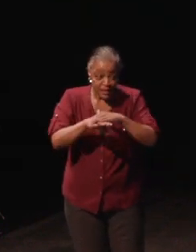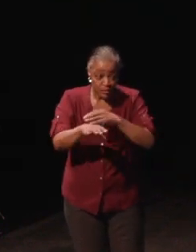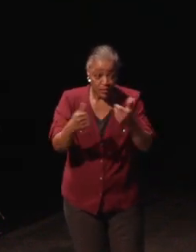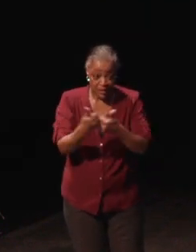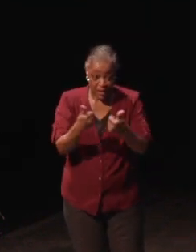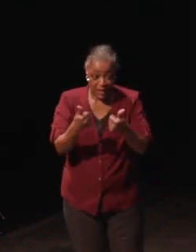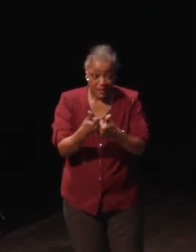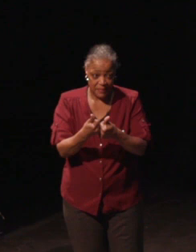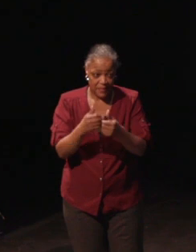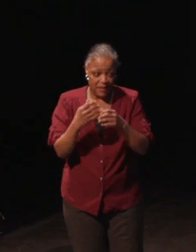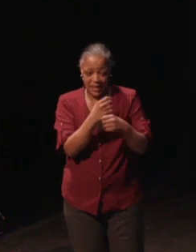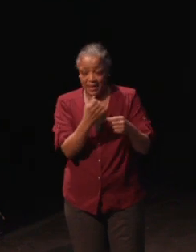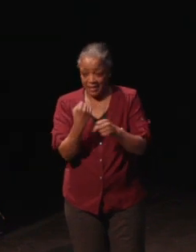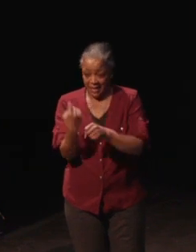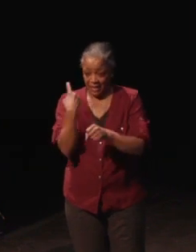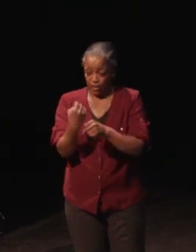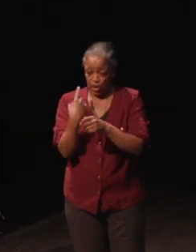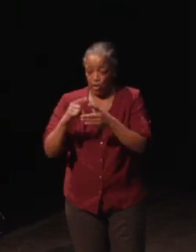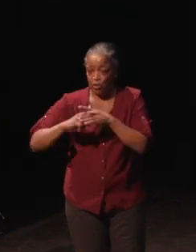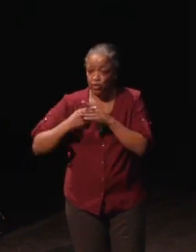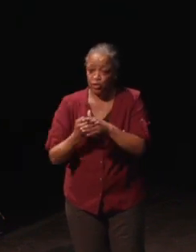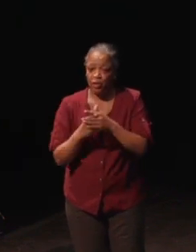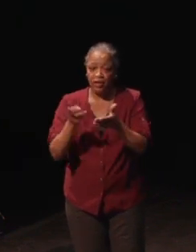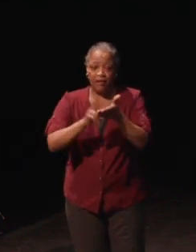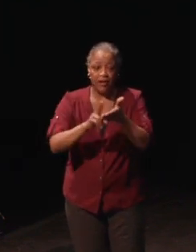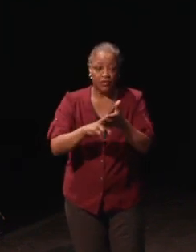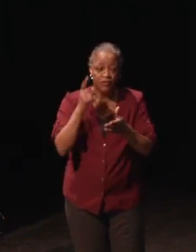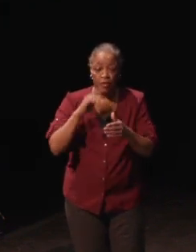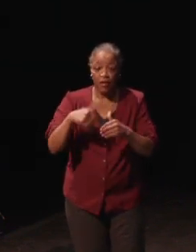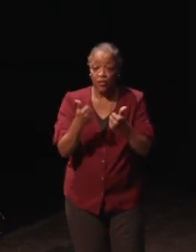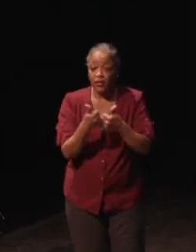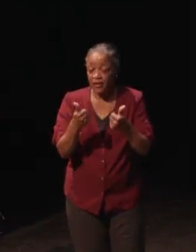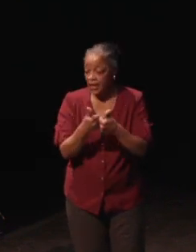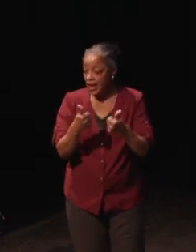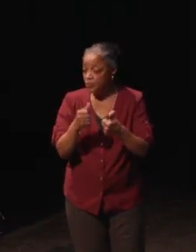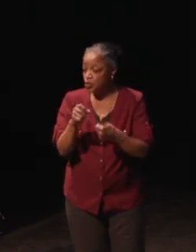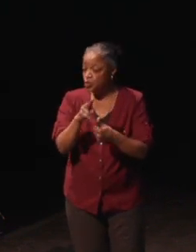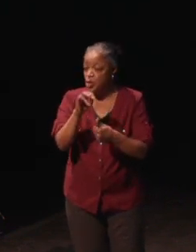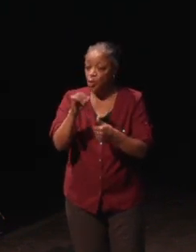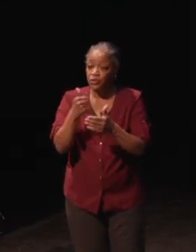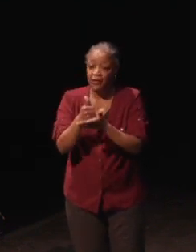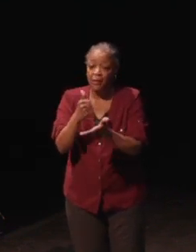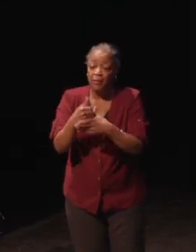And then, last year actually also started contracting for other game studios to help them make their games accessible